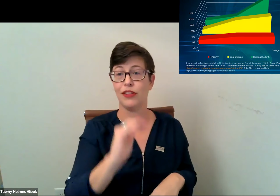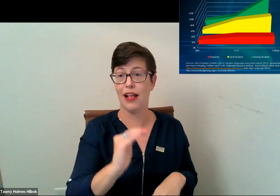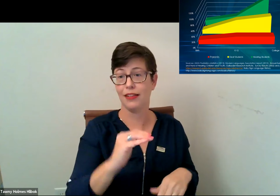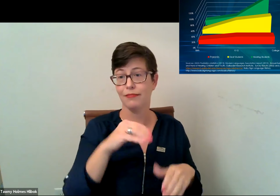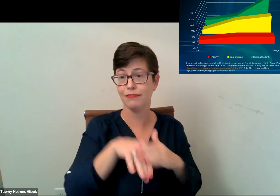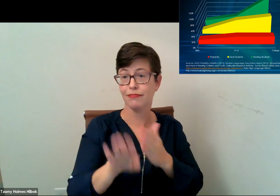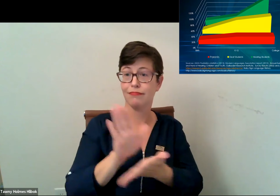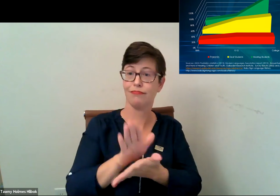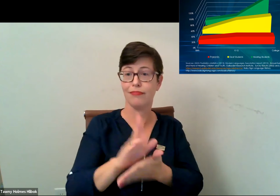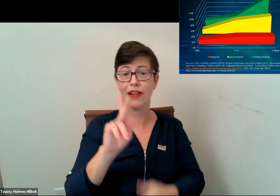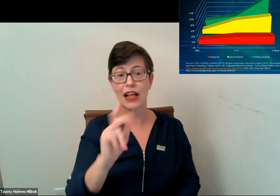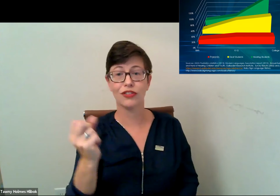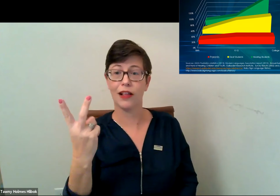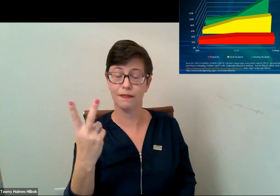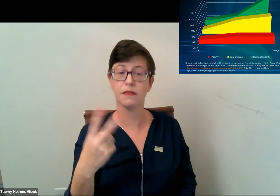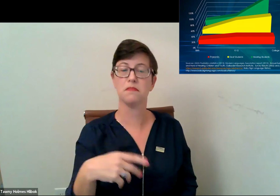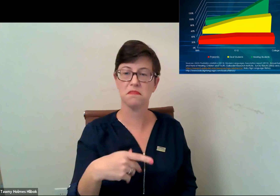Then, by the time the child enters school age.